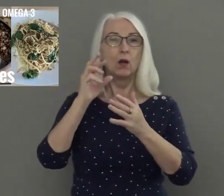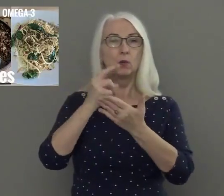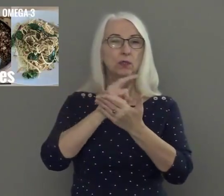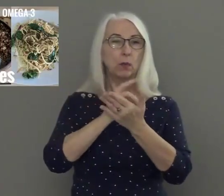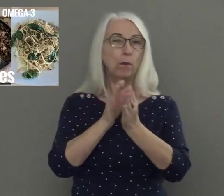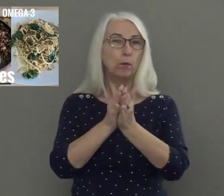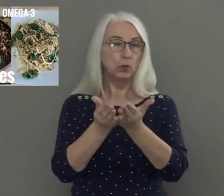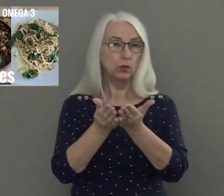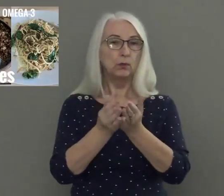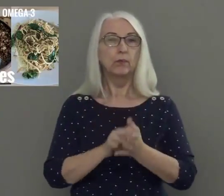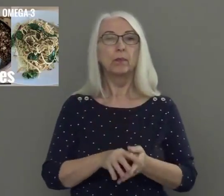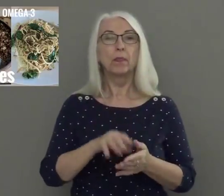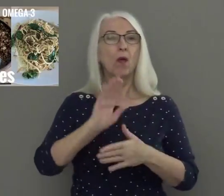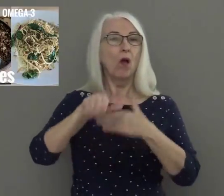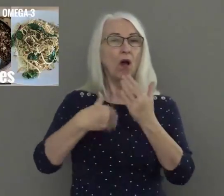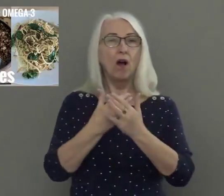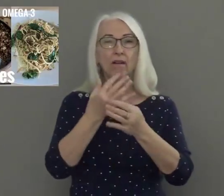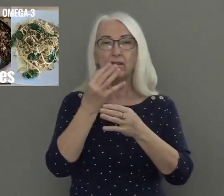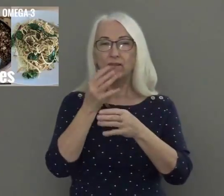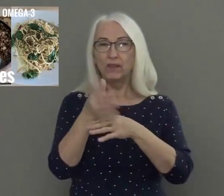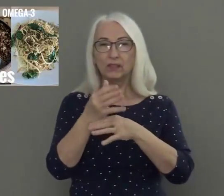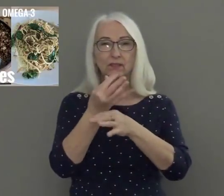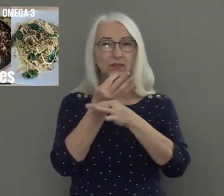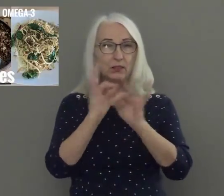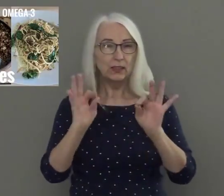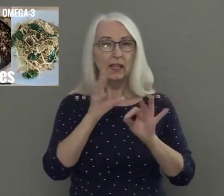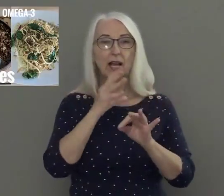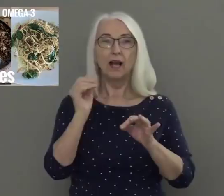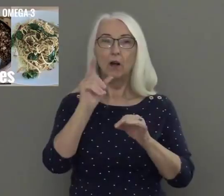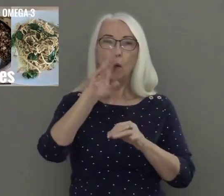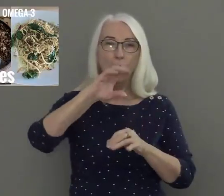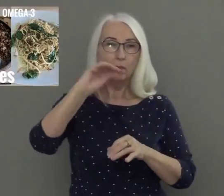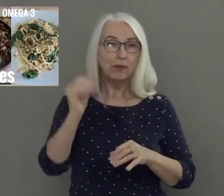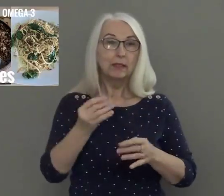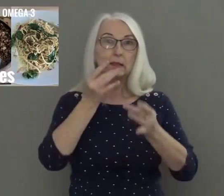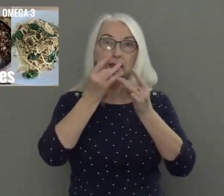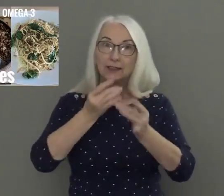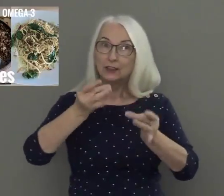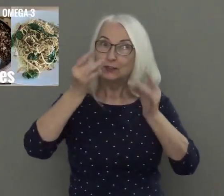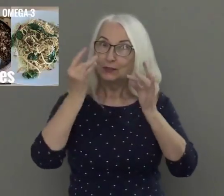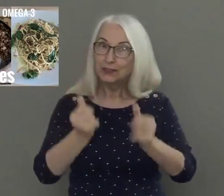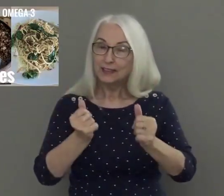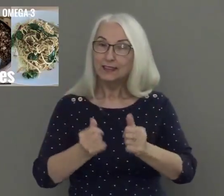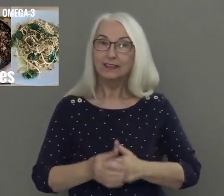and recipe books, all fish-free and 100 percent delicious!